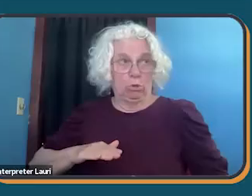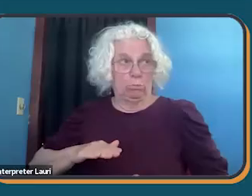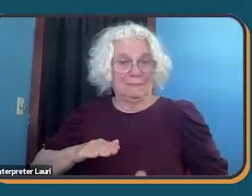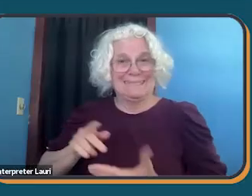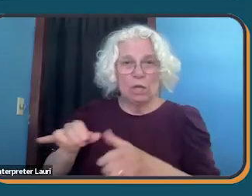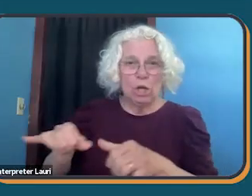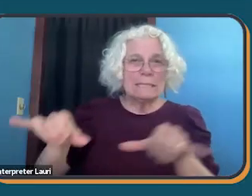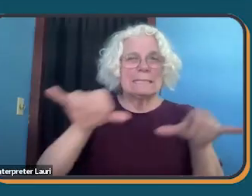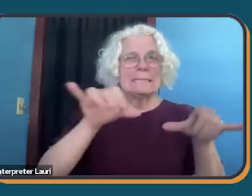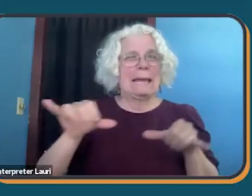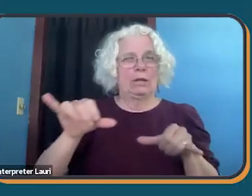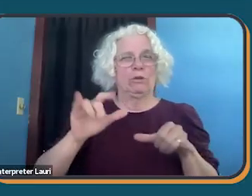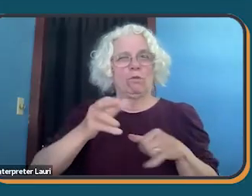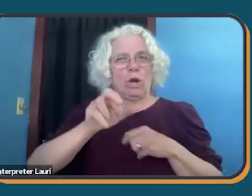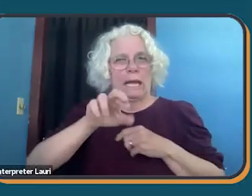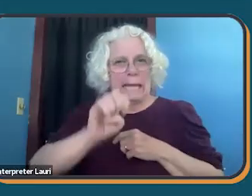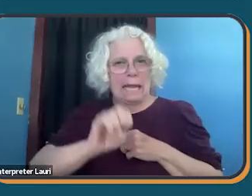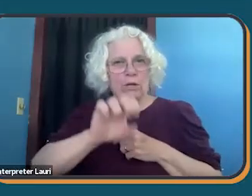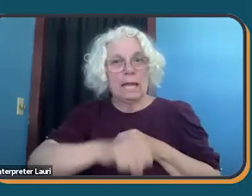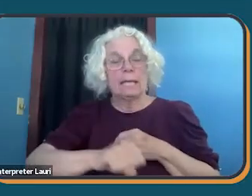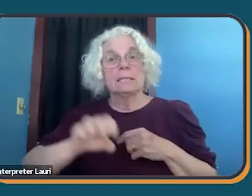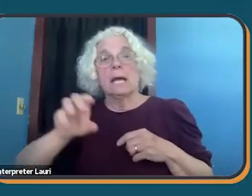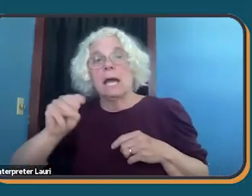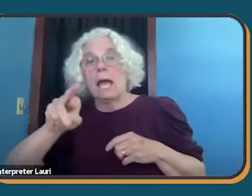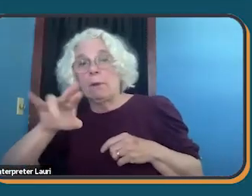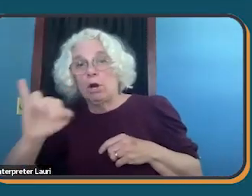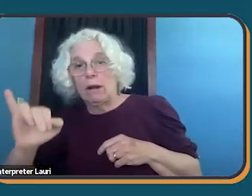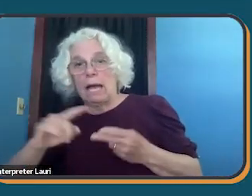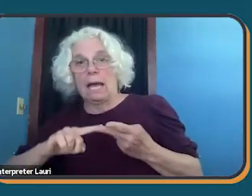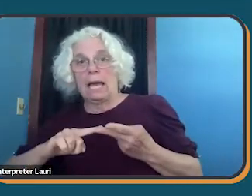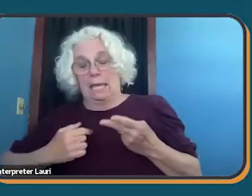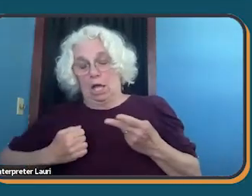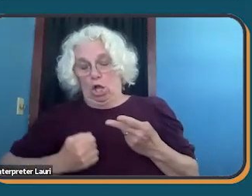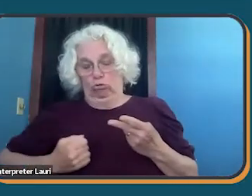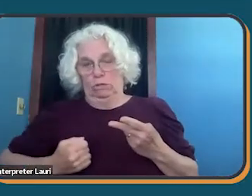and although we do use MRIs and ultrasounds we use them as an adjunct